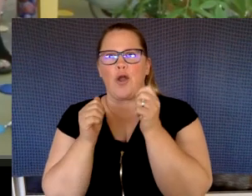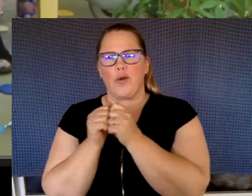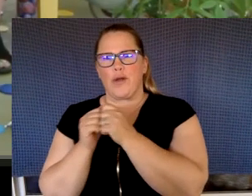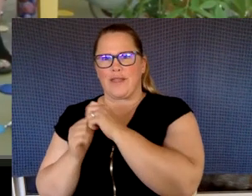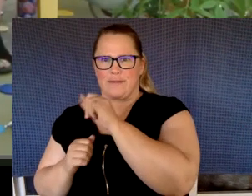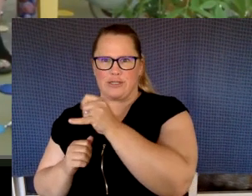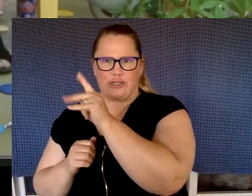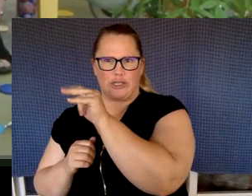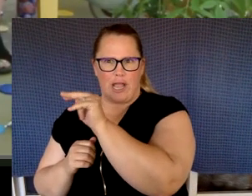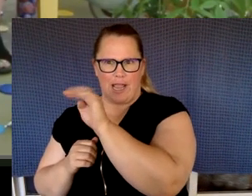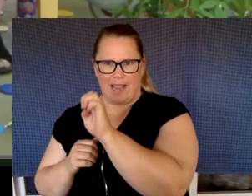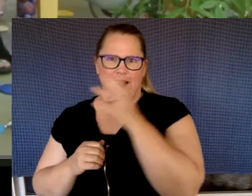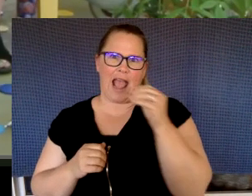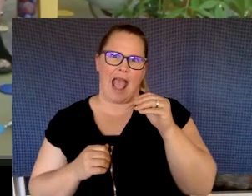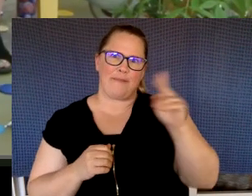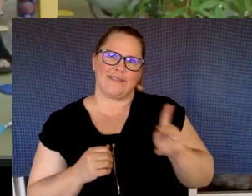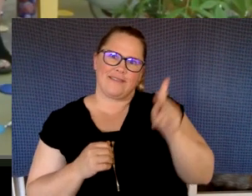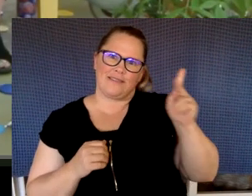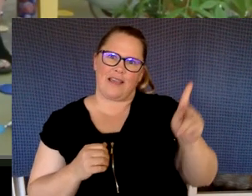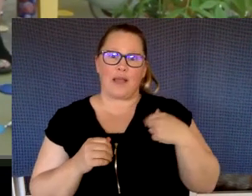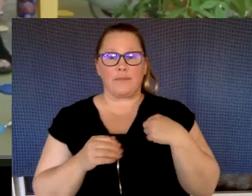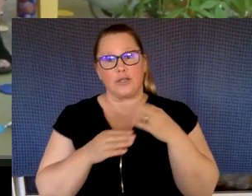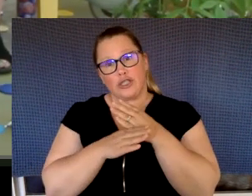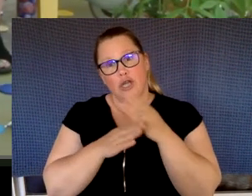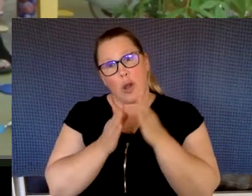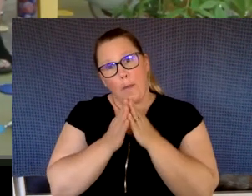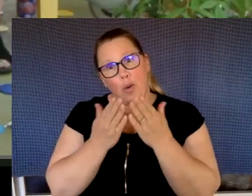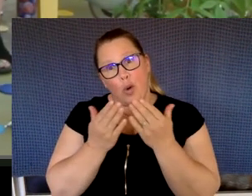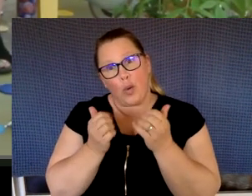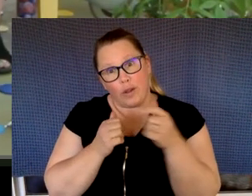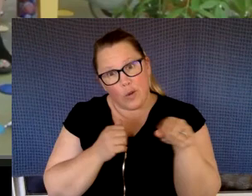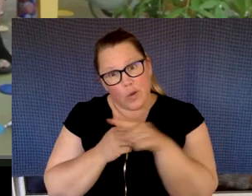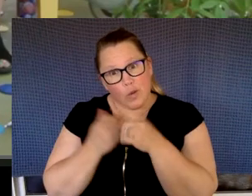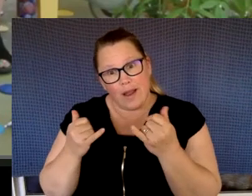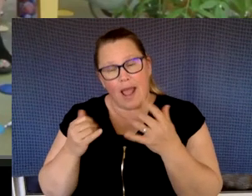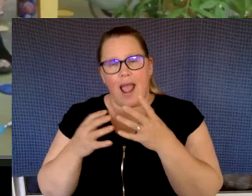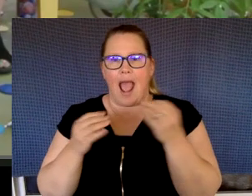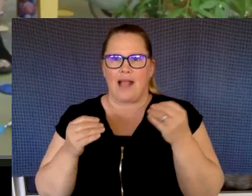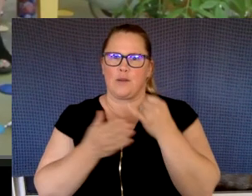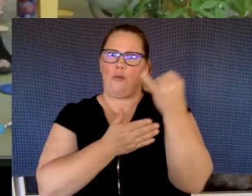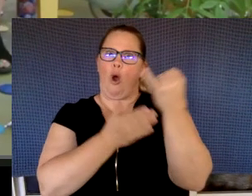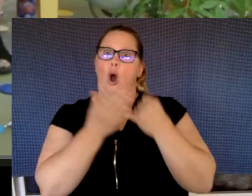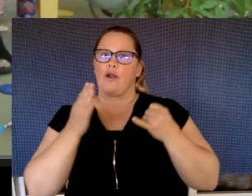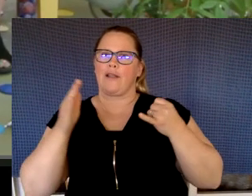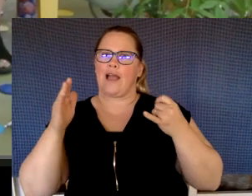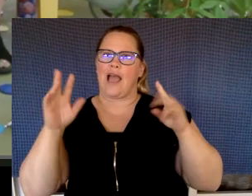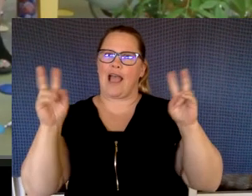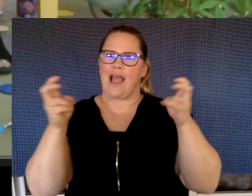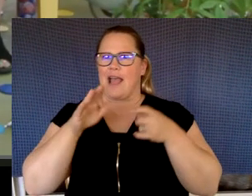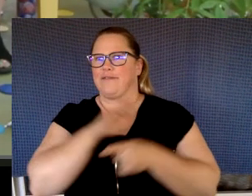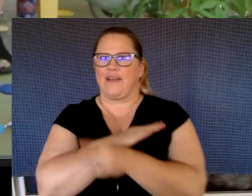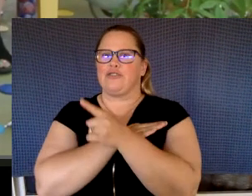Mrs. Kane. W're going to be sharing a book with you today and some art adventures. But Mrs. Kane, we like to start